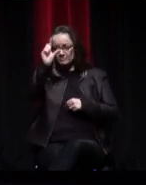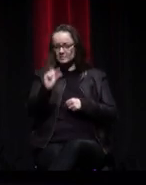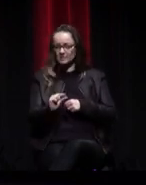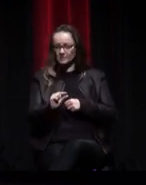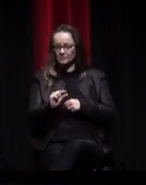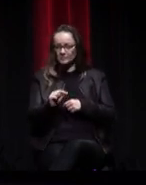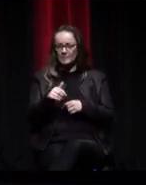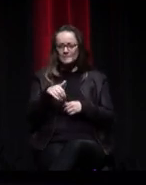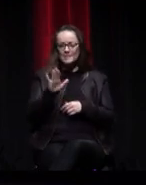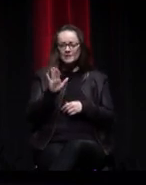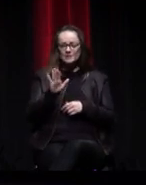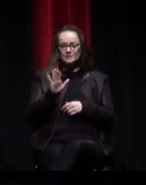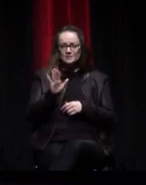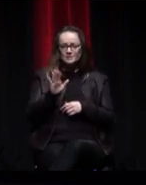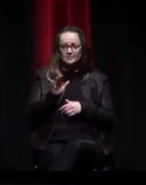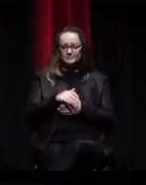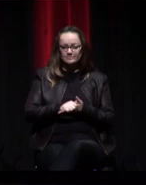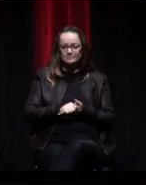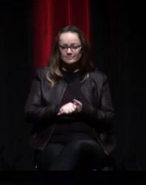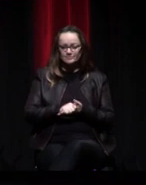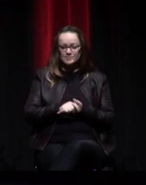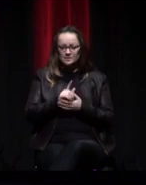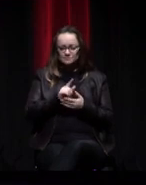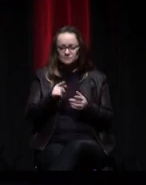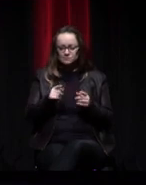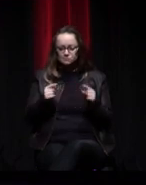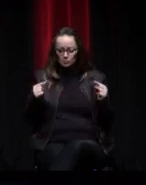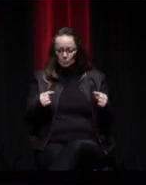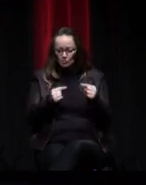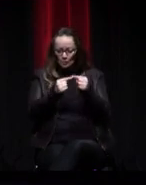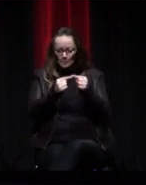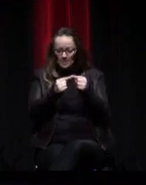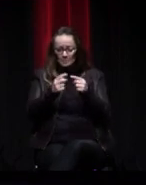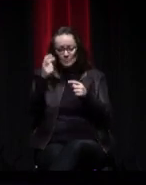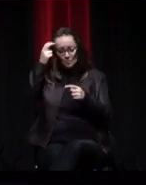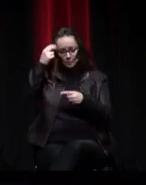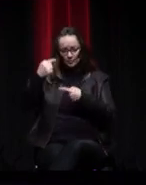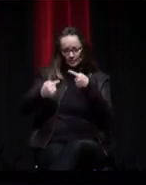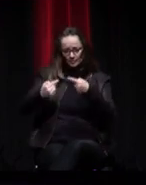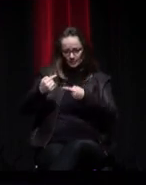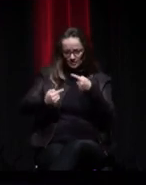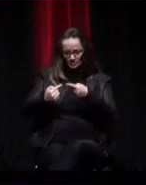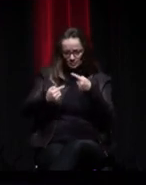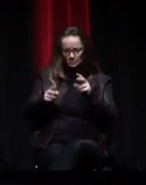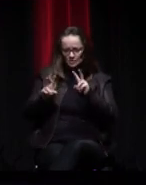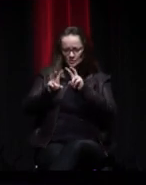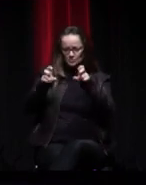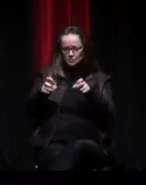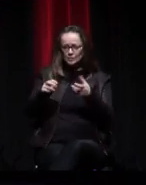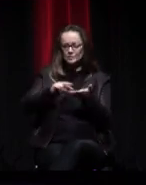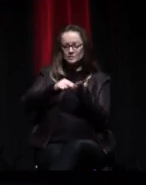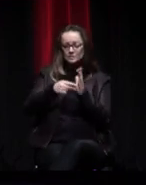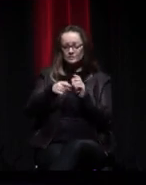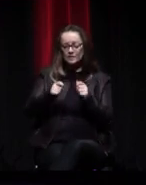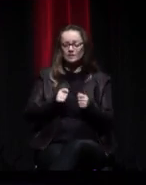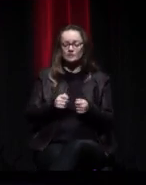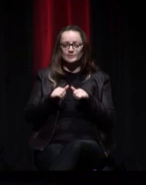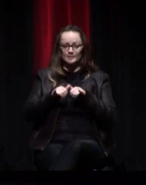more natural to the political culture, about the meaning of the press.